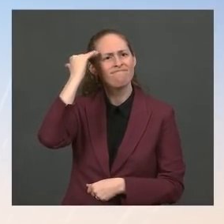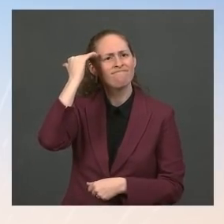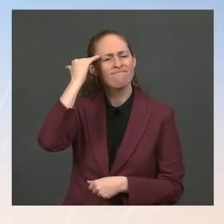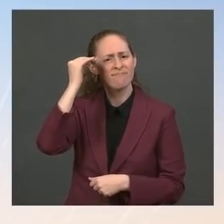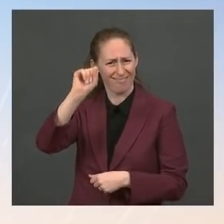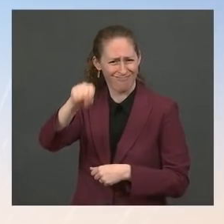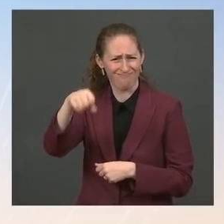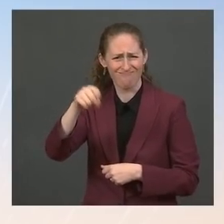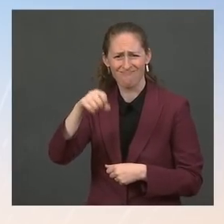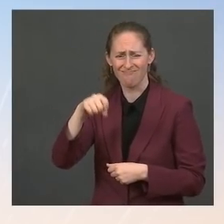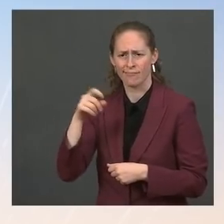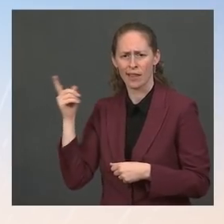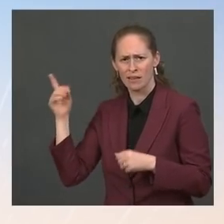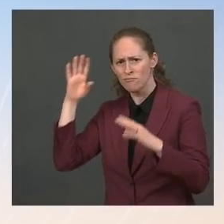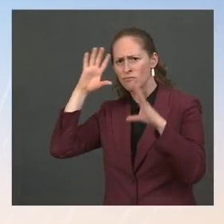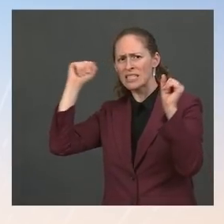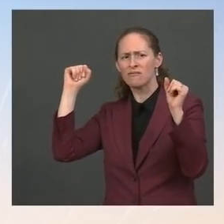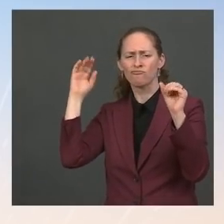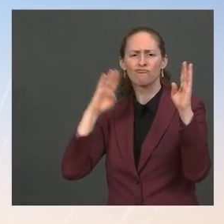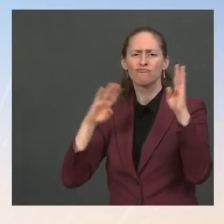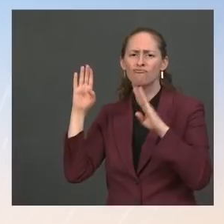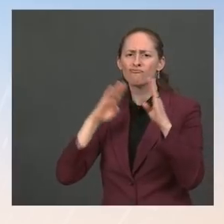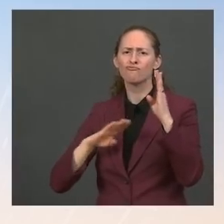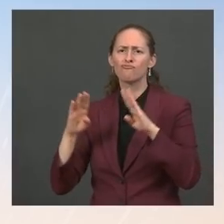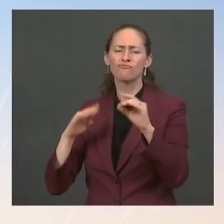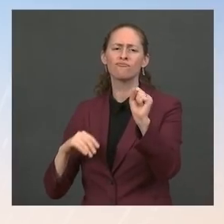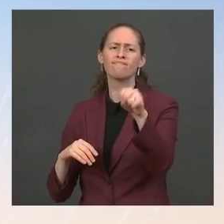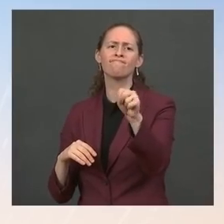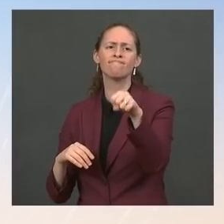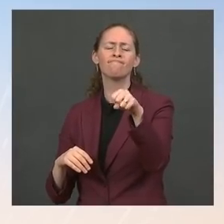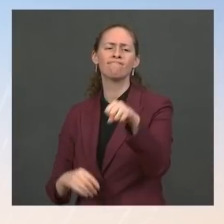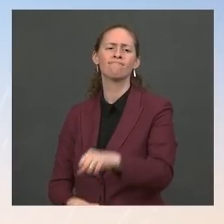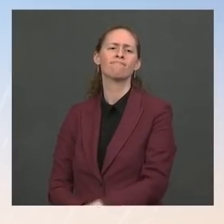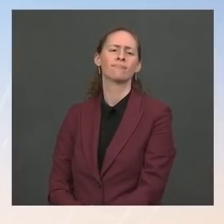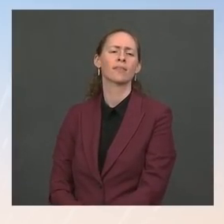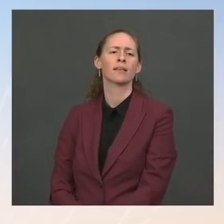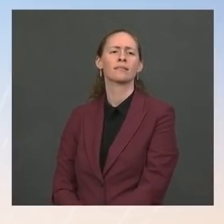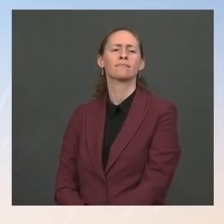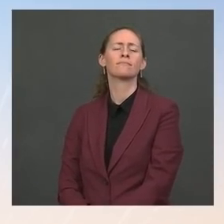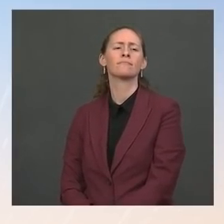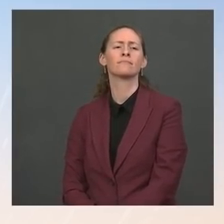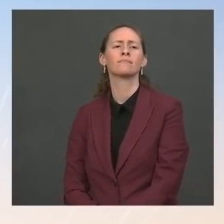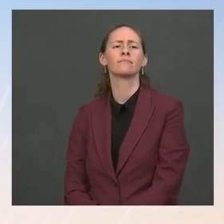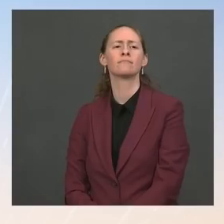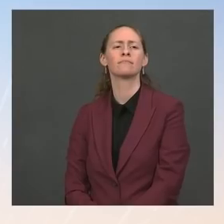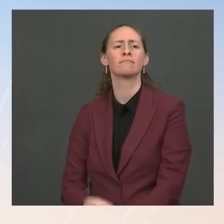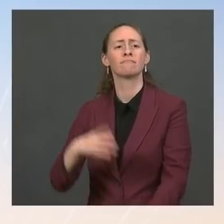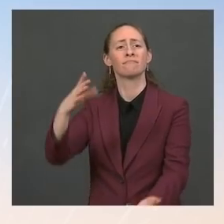And the reason we -- I wanted to do this slide today -- one, I love slides and graphics, so on my first day back we had to have one --